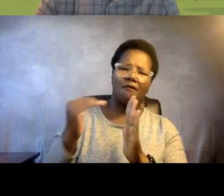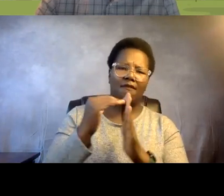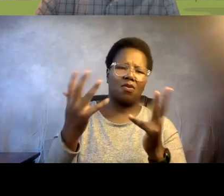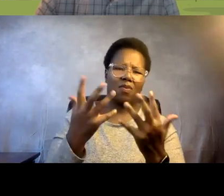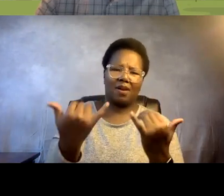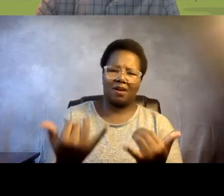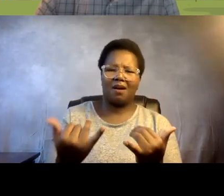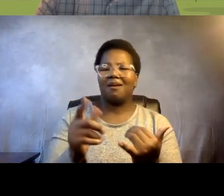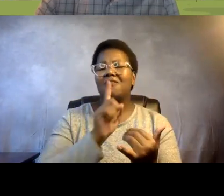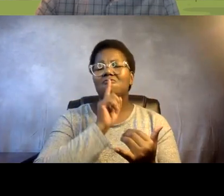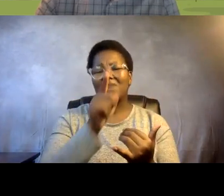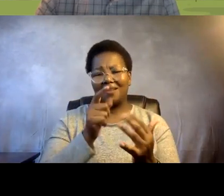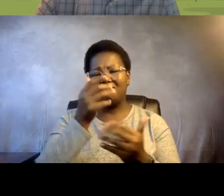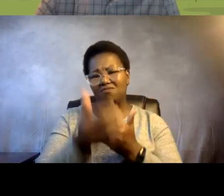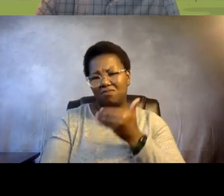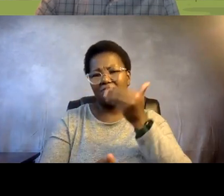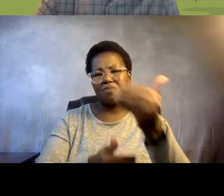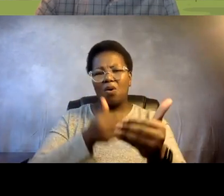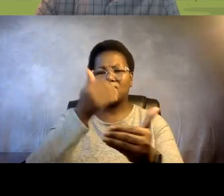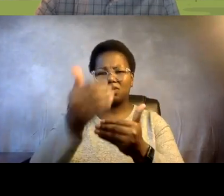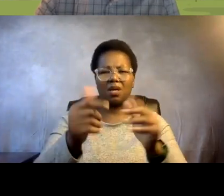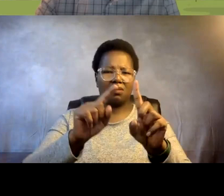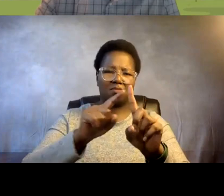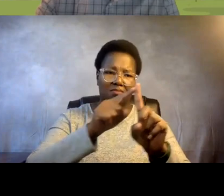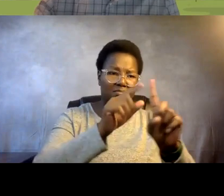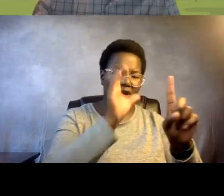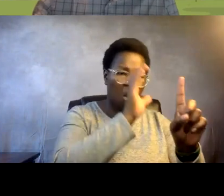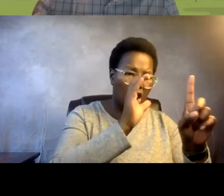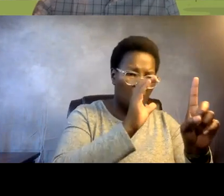be a process. It's going to be kind of a cycle - find something, dig deeper, find something,